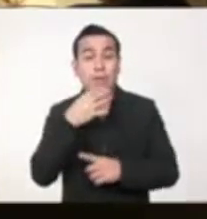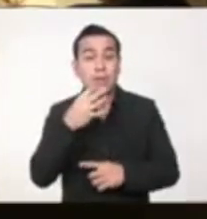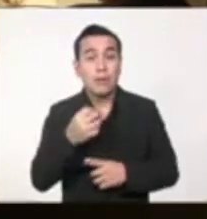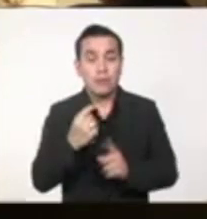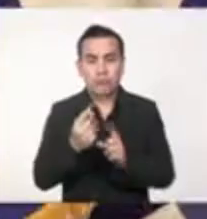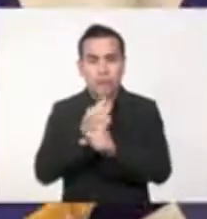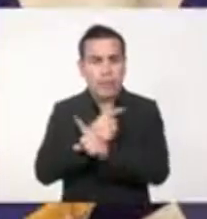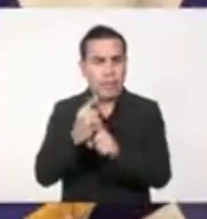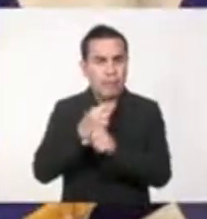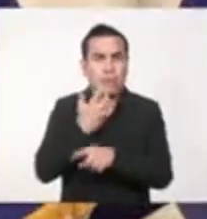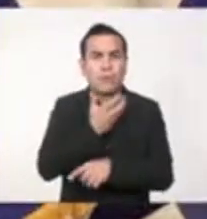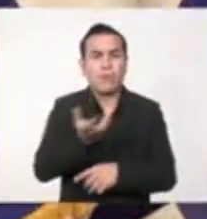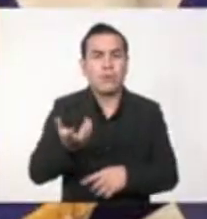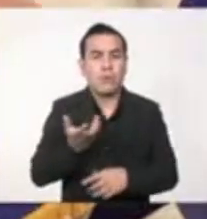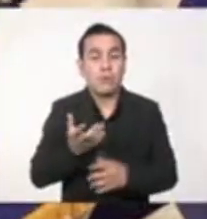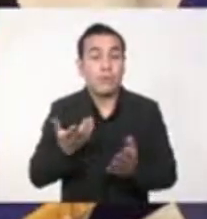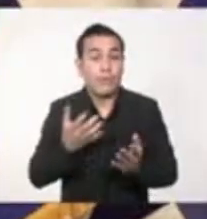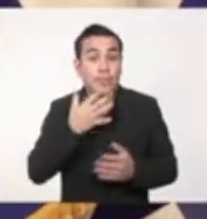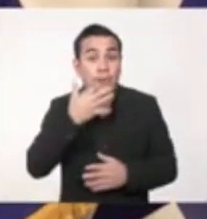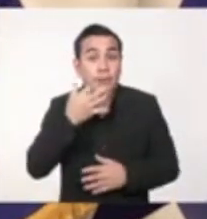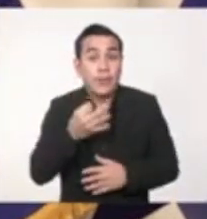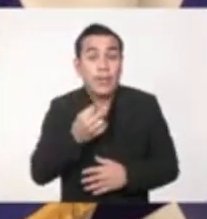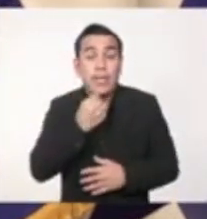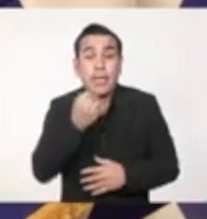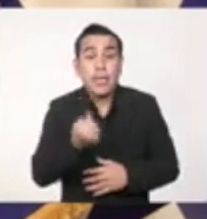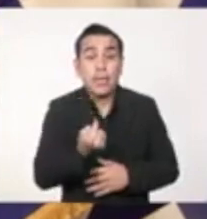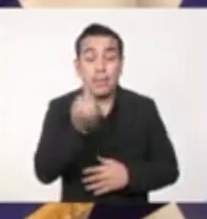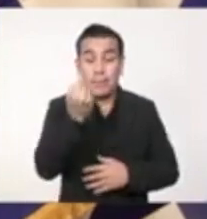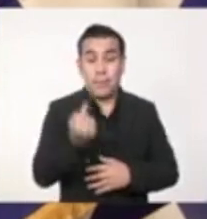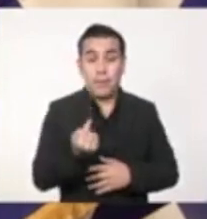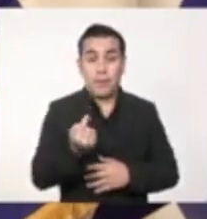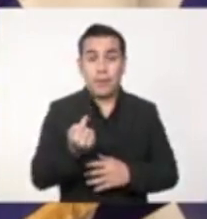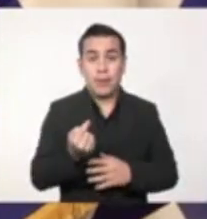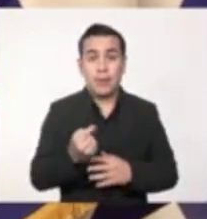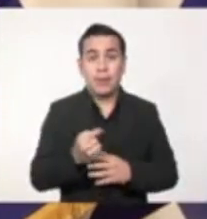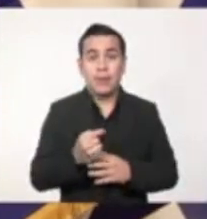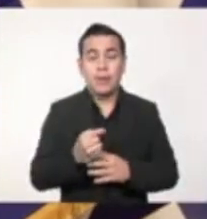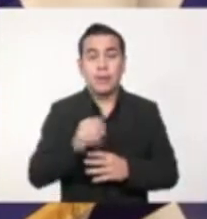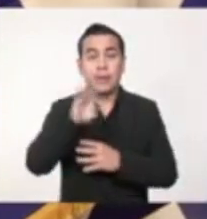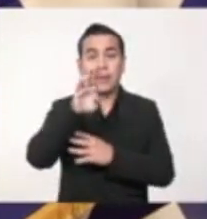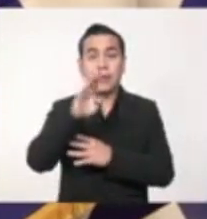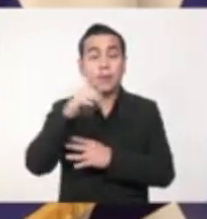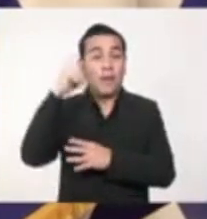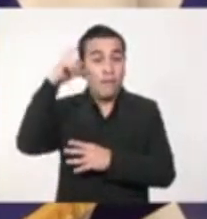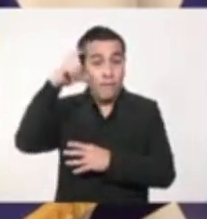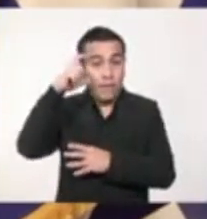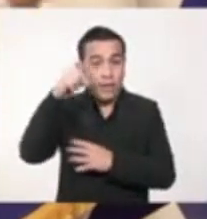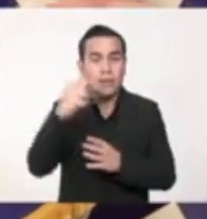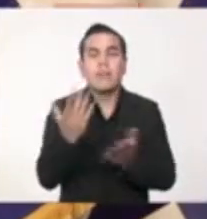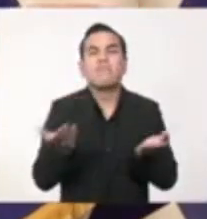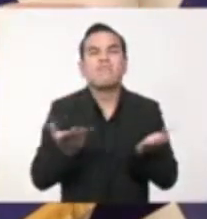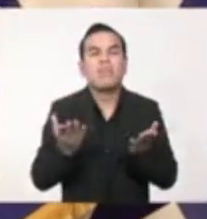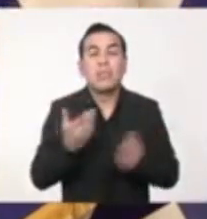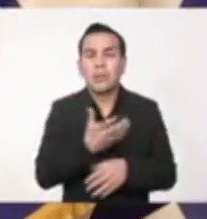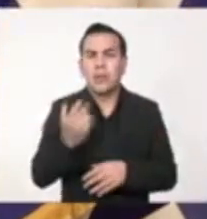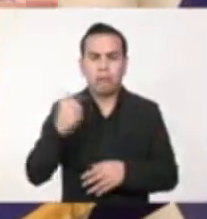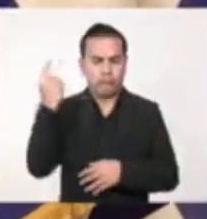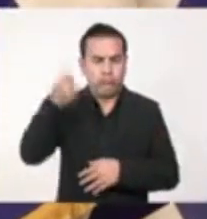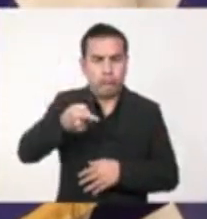other. And then Baiden came along and he did n't leave the prosecutor from de de de Trump and nobody is demanding that he leave it, and I have not seen